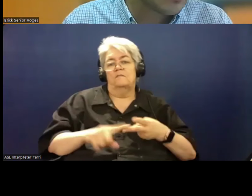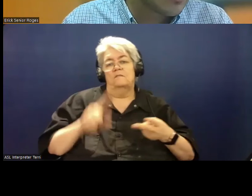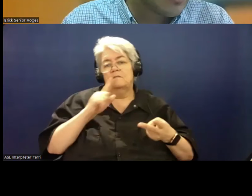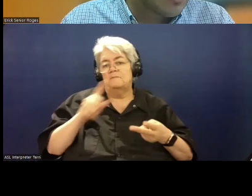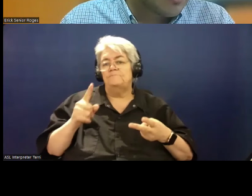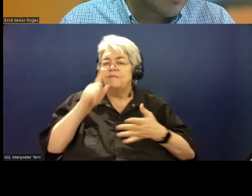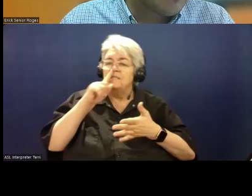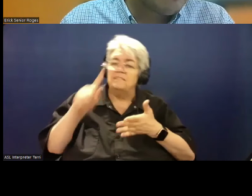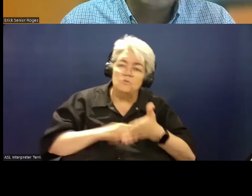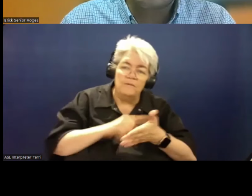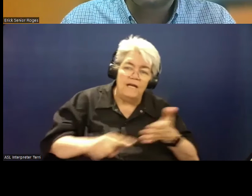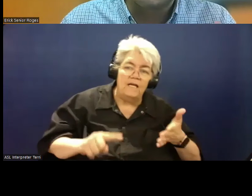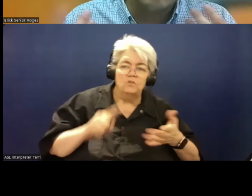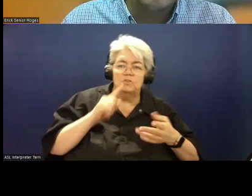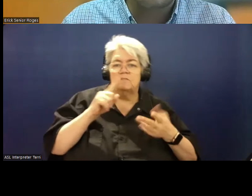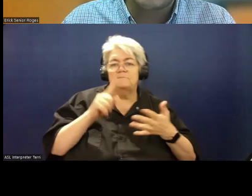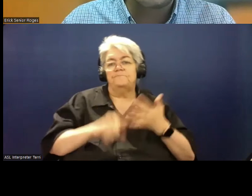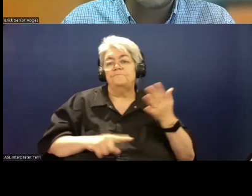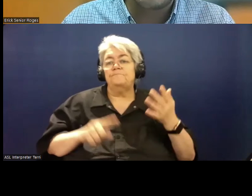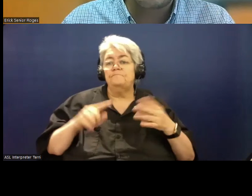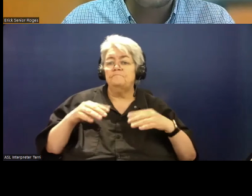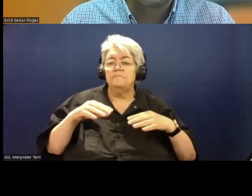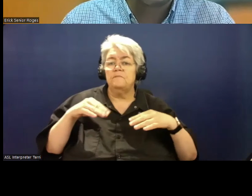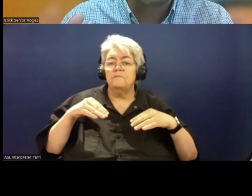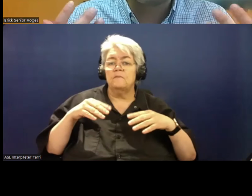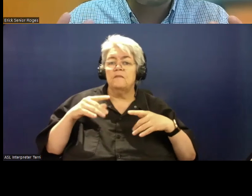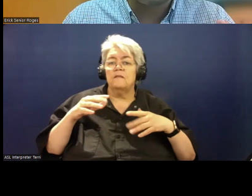AND MIGRATION GRIEF. FEELING THERE IS THIS GRIEF THAT